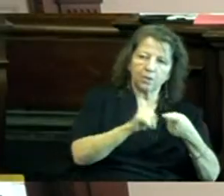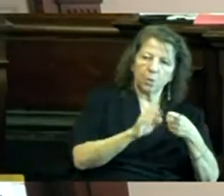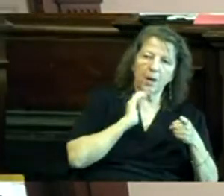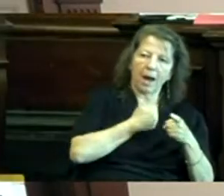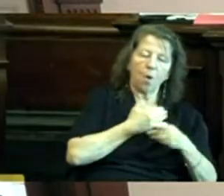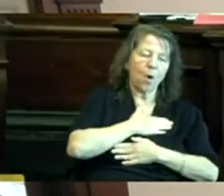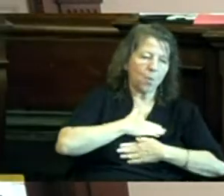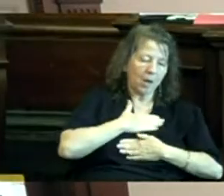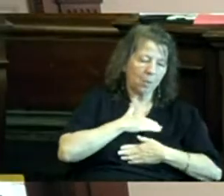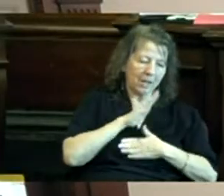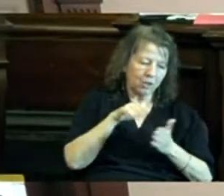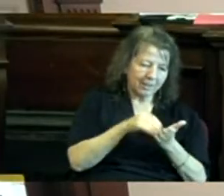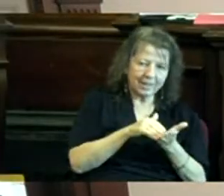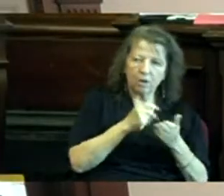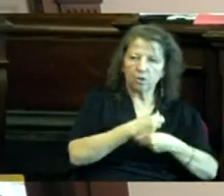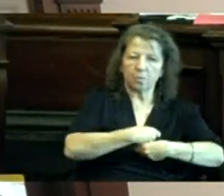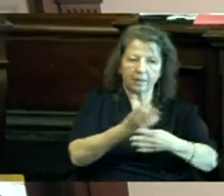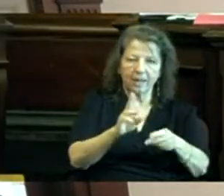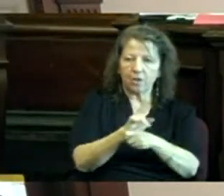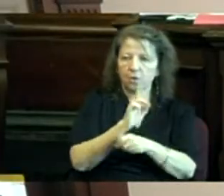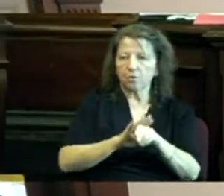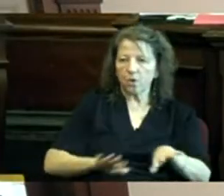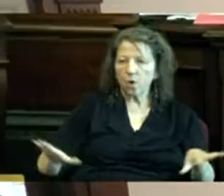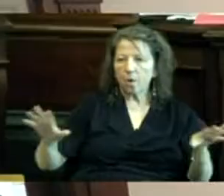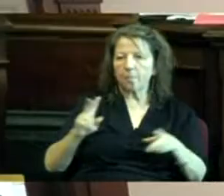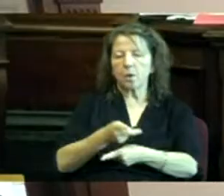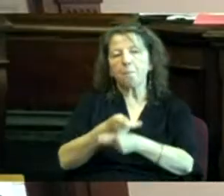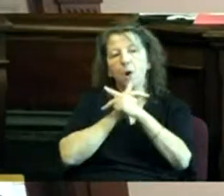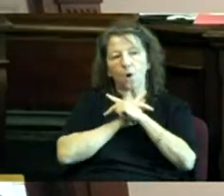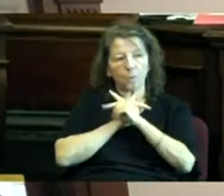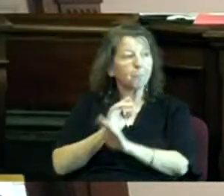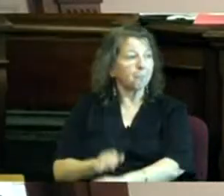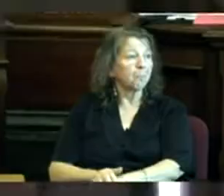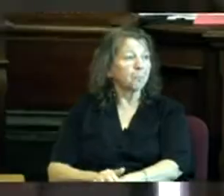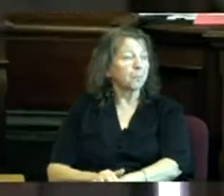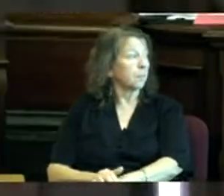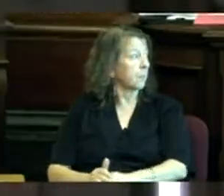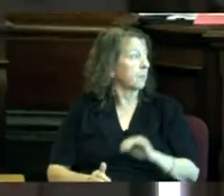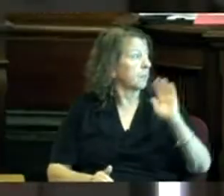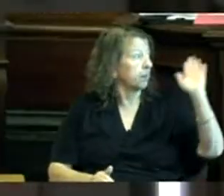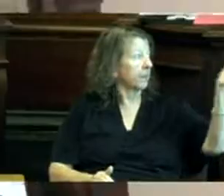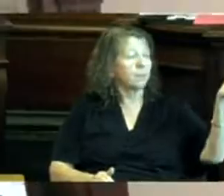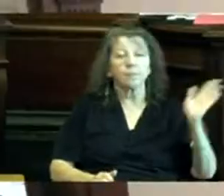with tools to our centers every